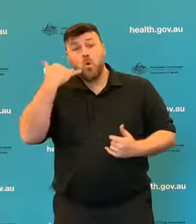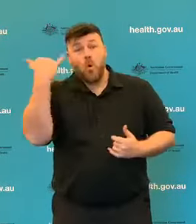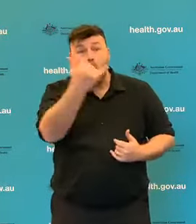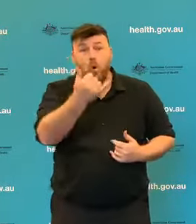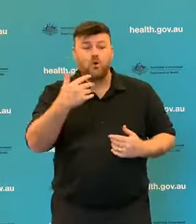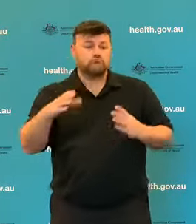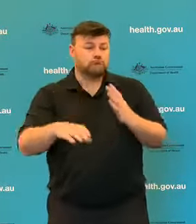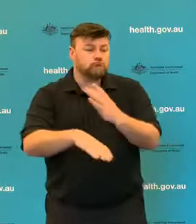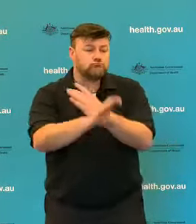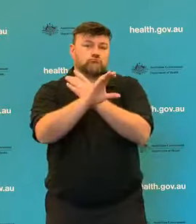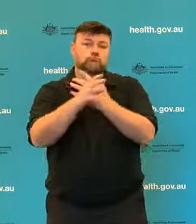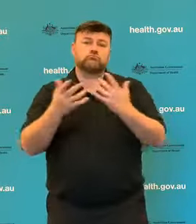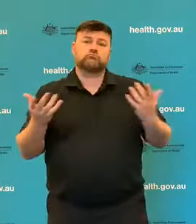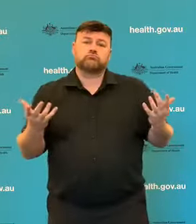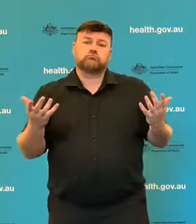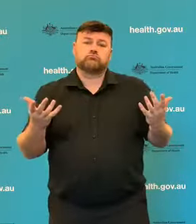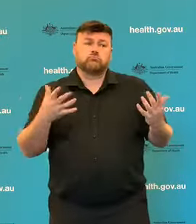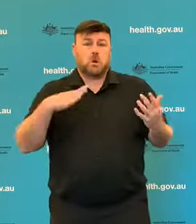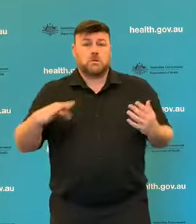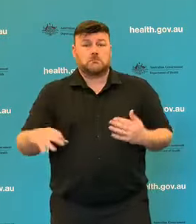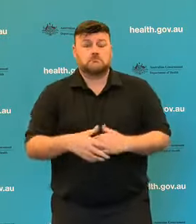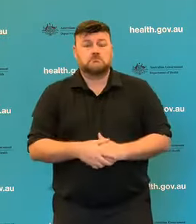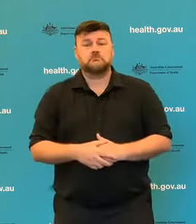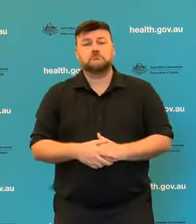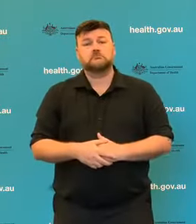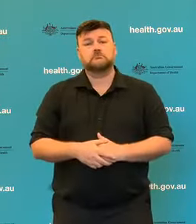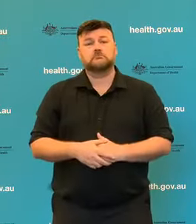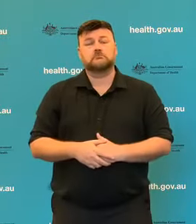virtually on this special day. Please do not breach